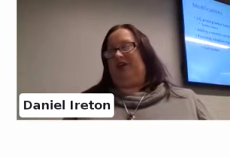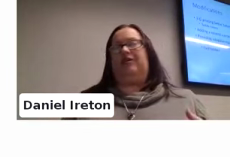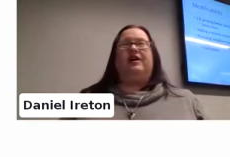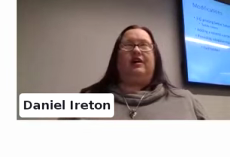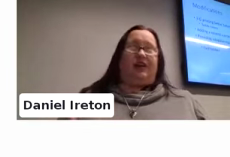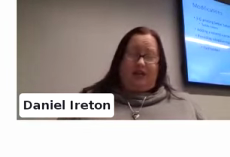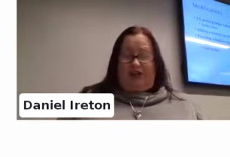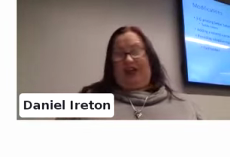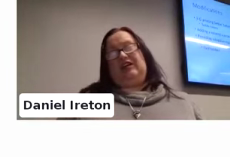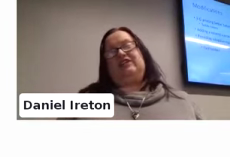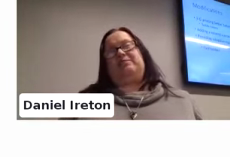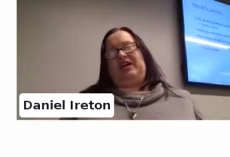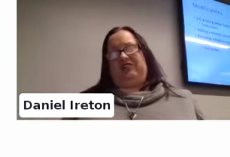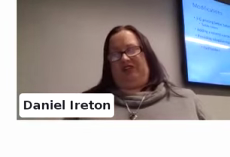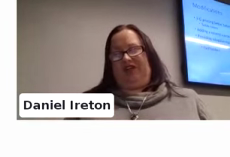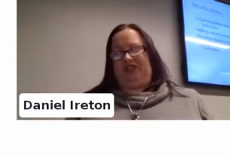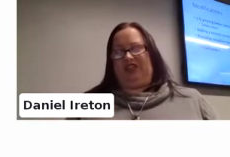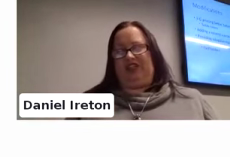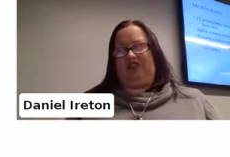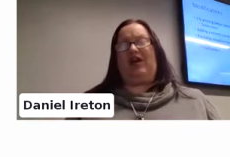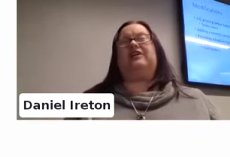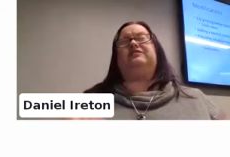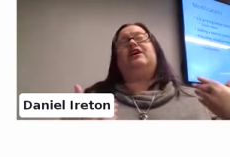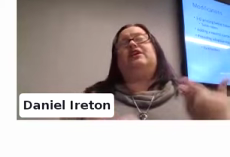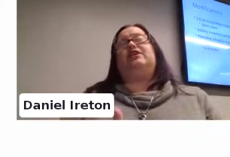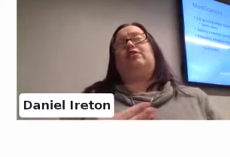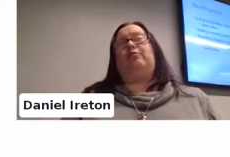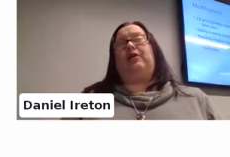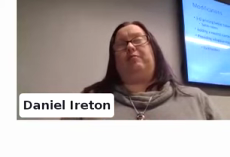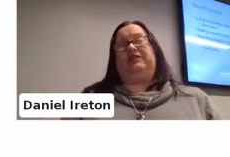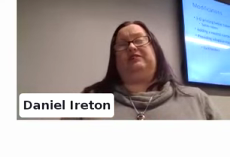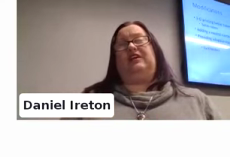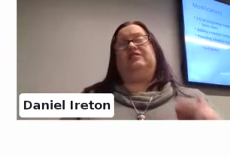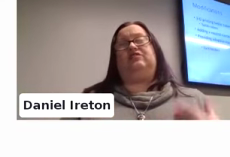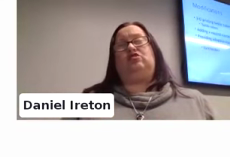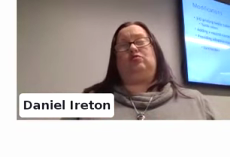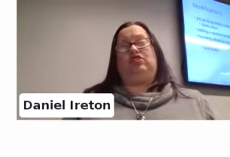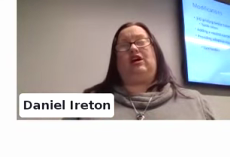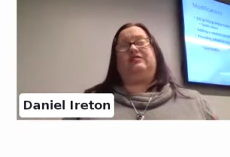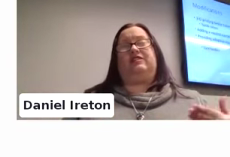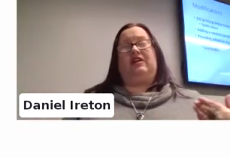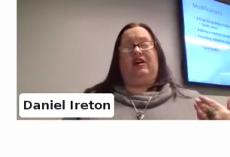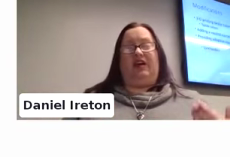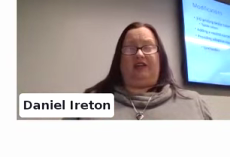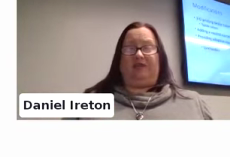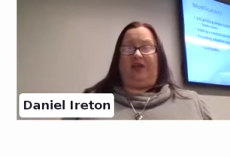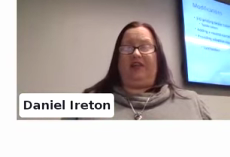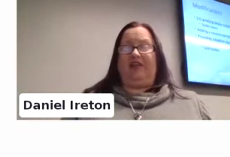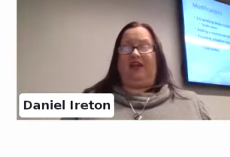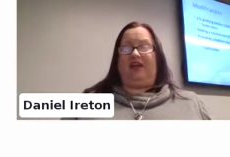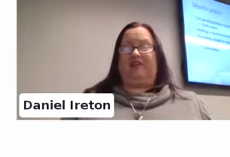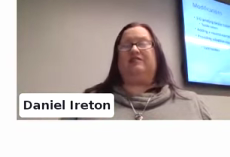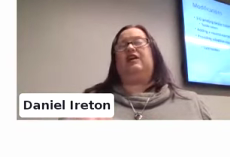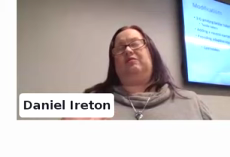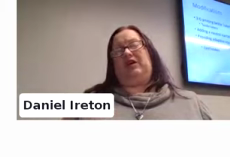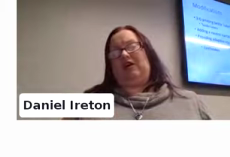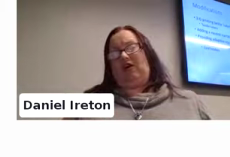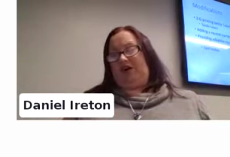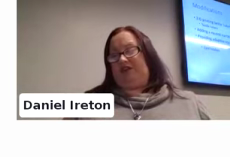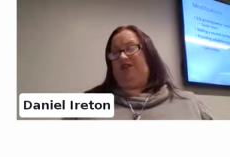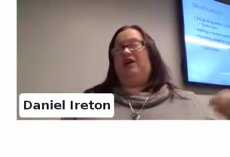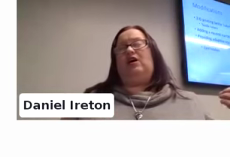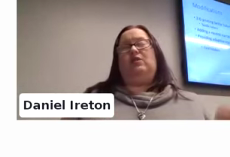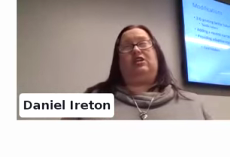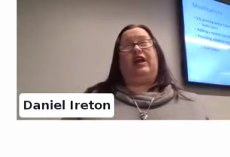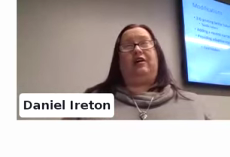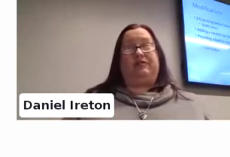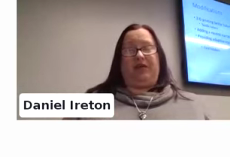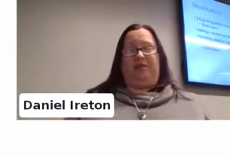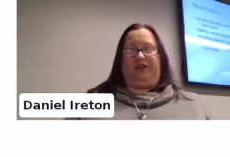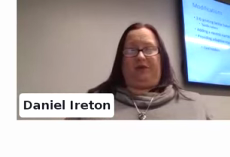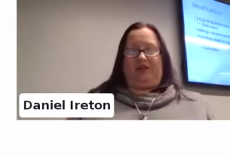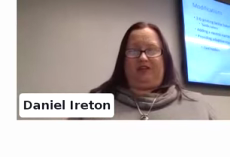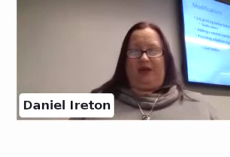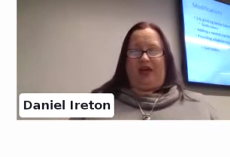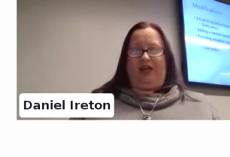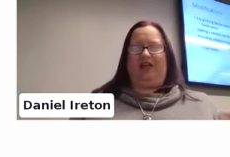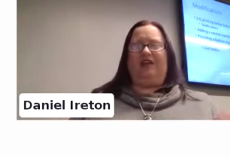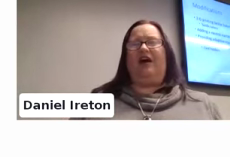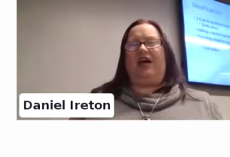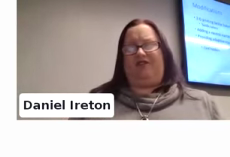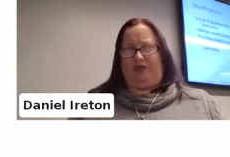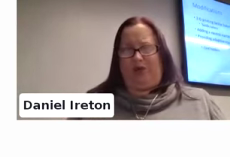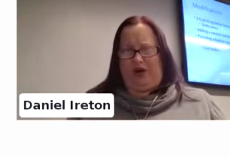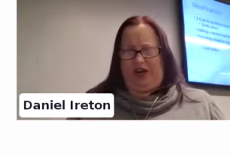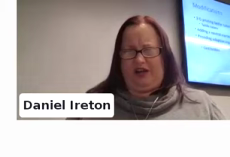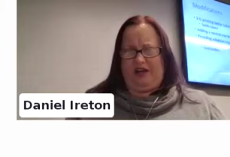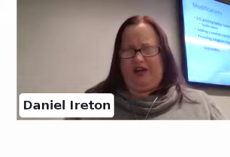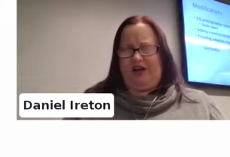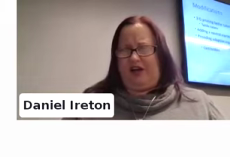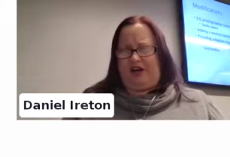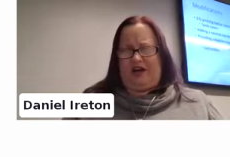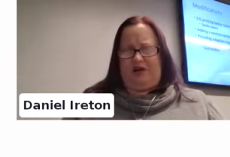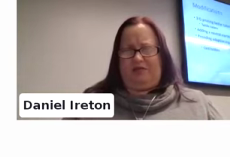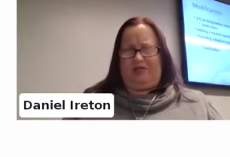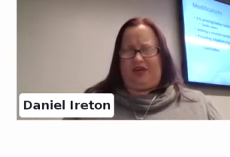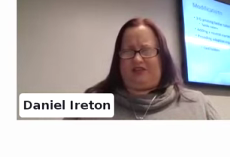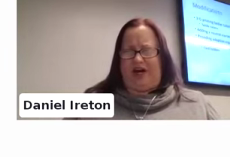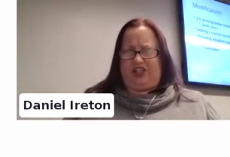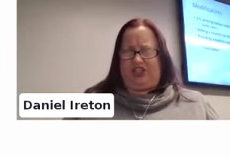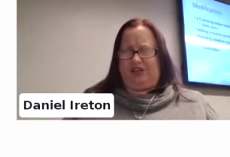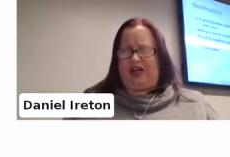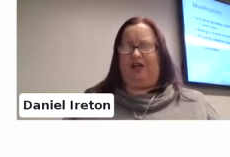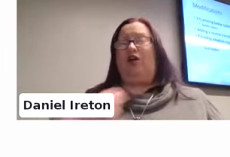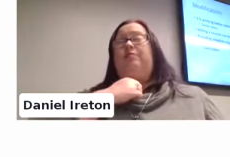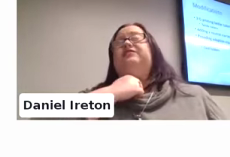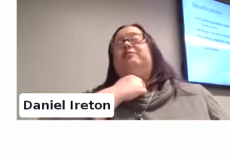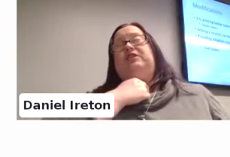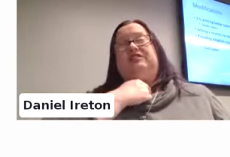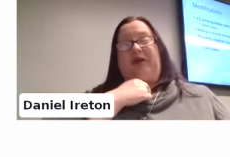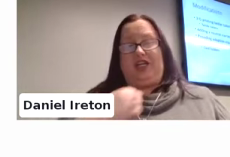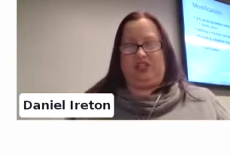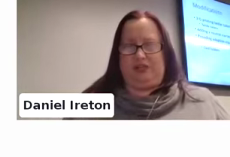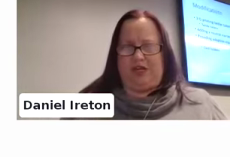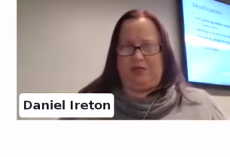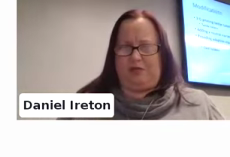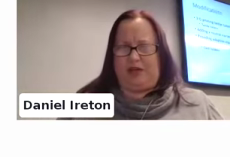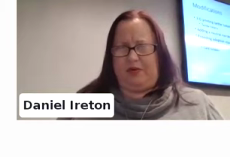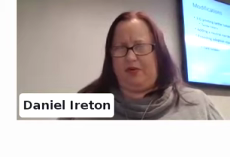Try to remember things.